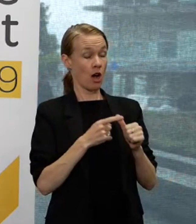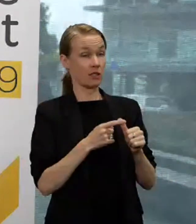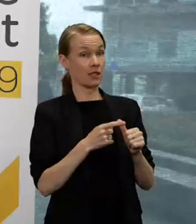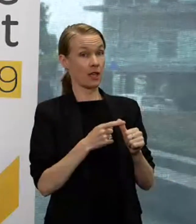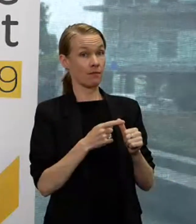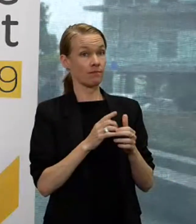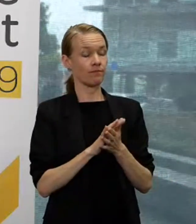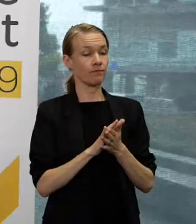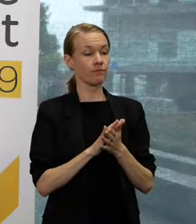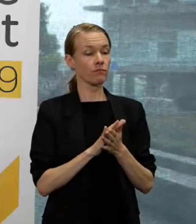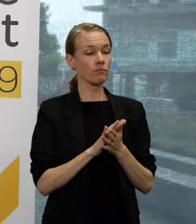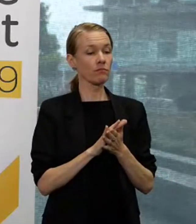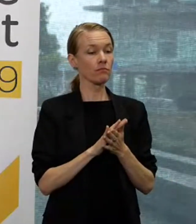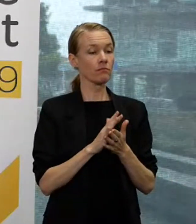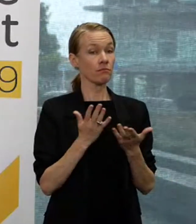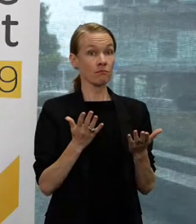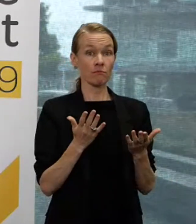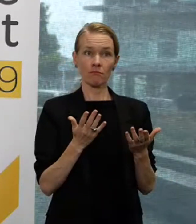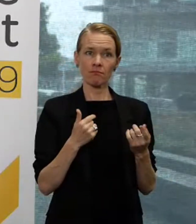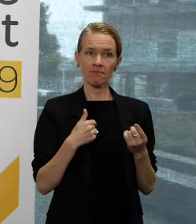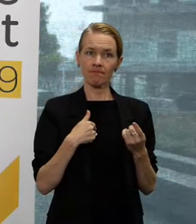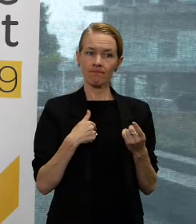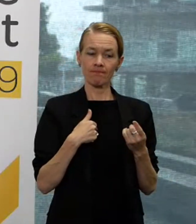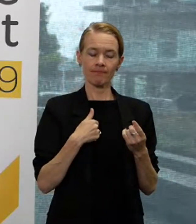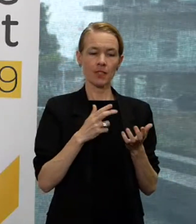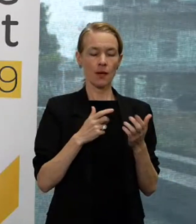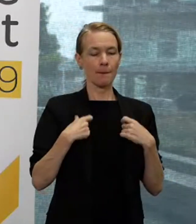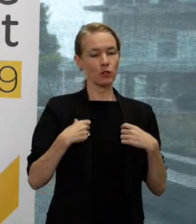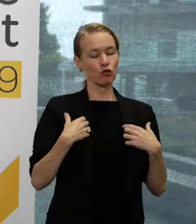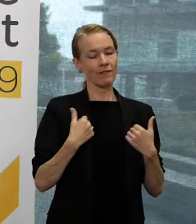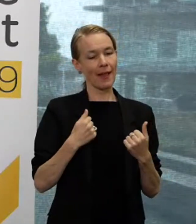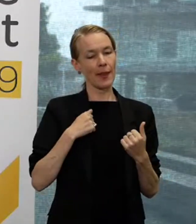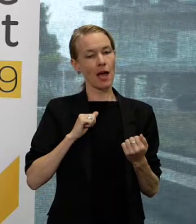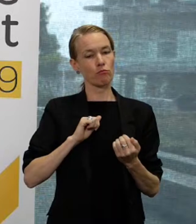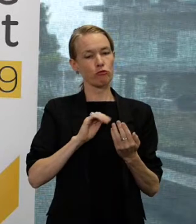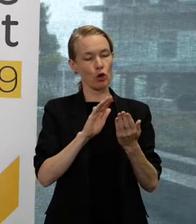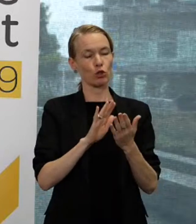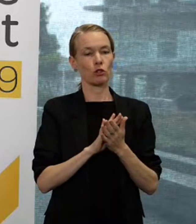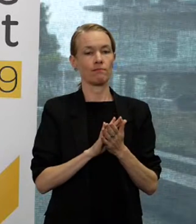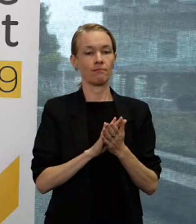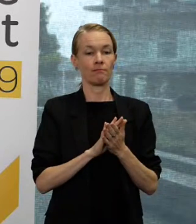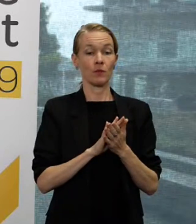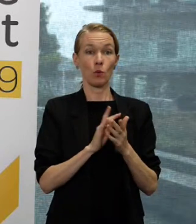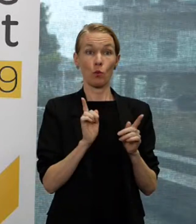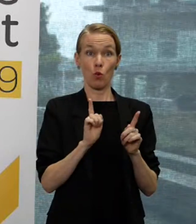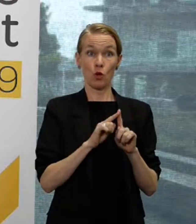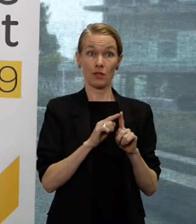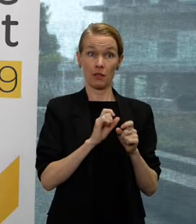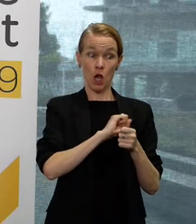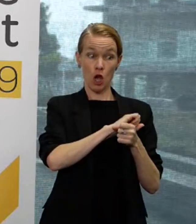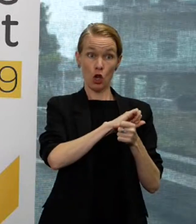of COVID 19 we want to find them, and in this case, we've found a case very early on, very quickly.